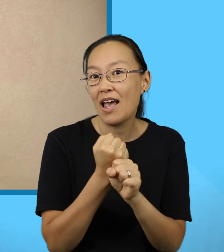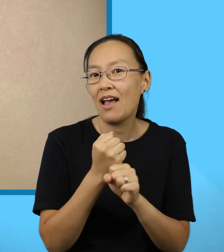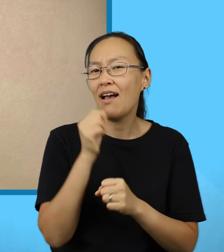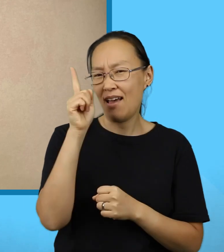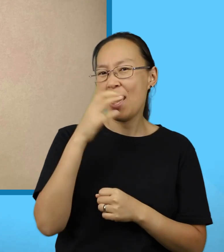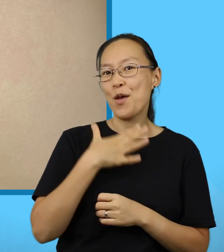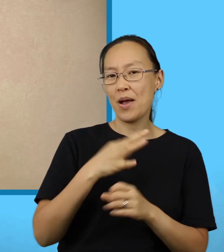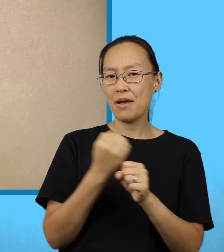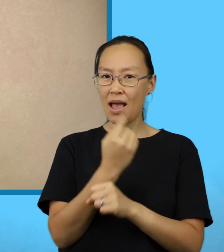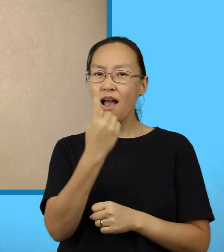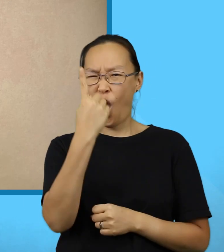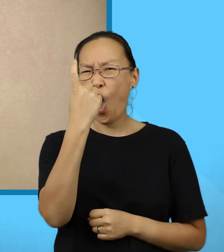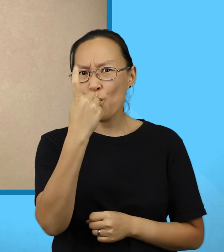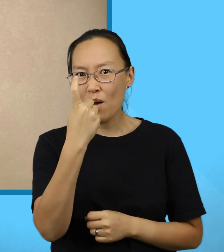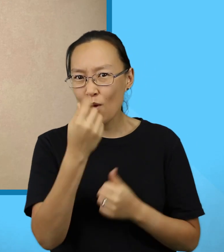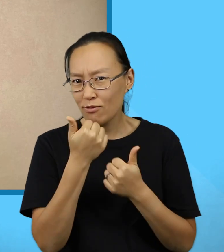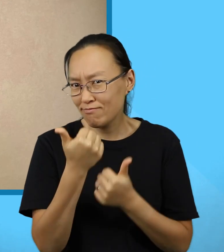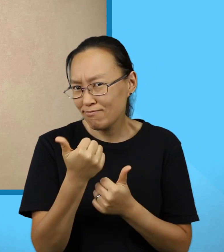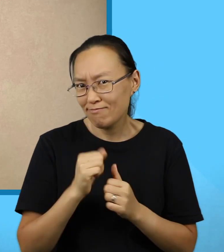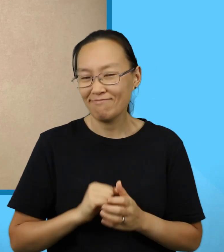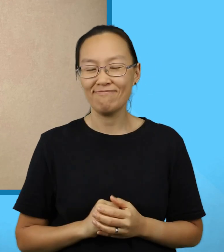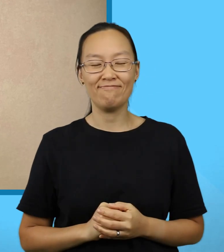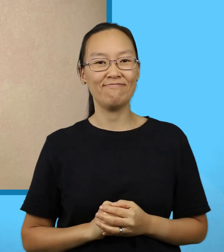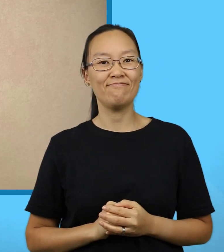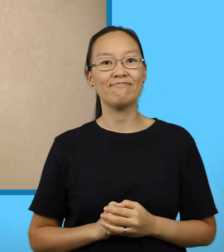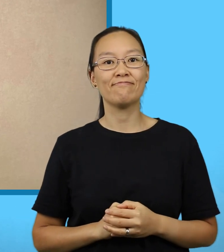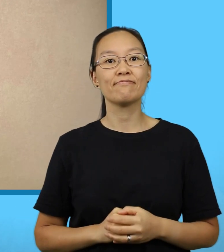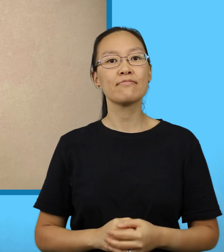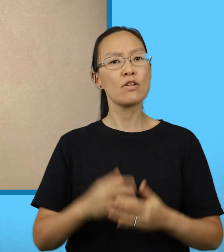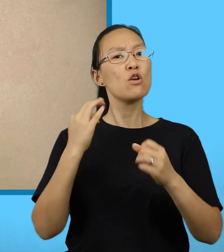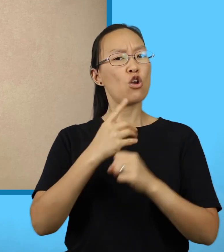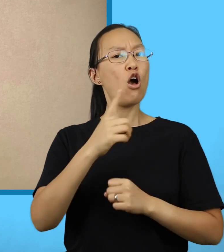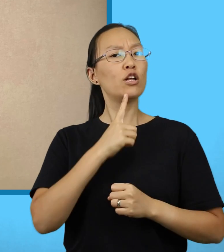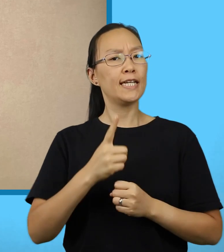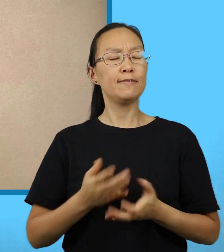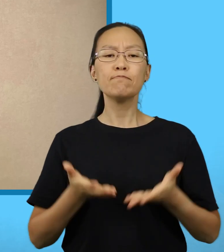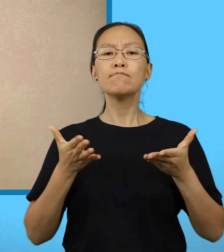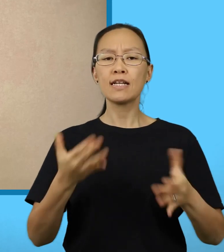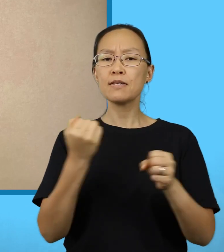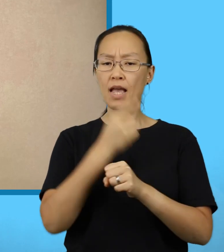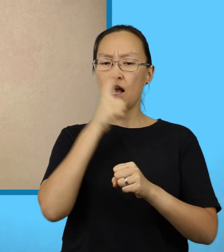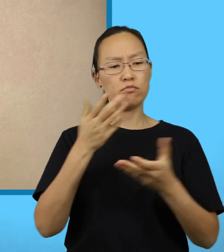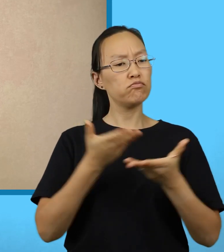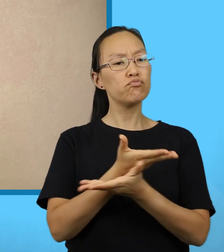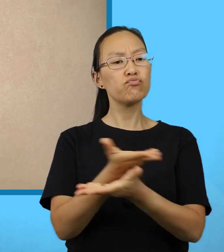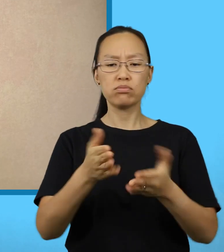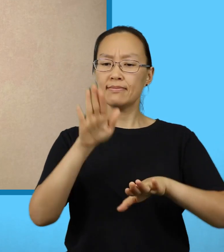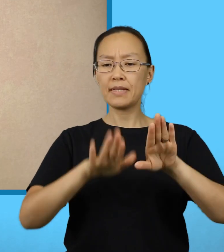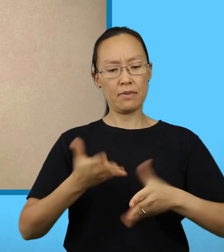He wanted to make creatures that He would love the most. "Let's make people in our image and our likeness today,"